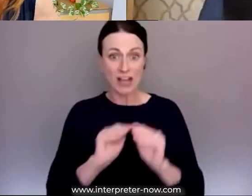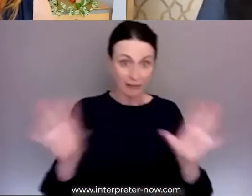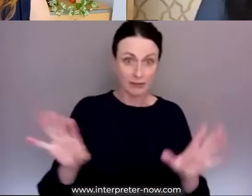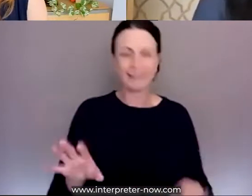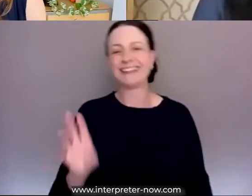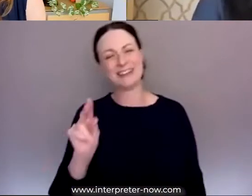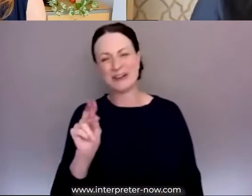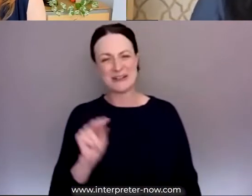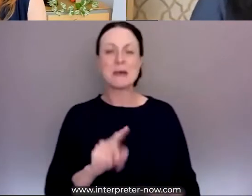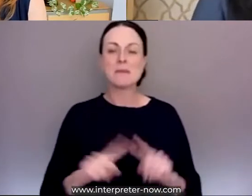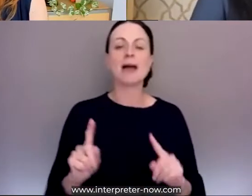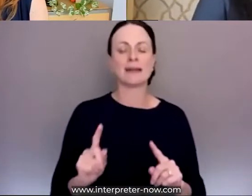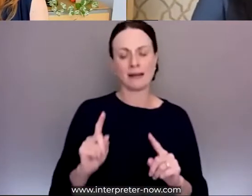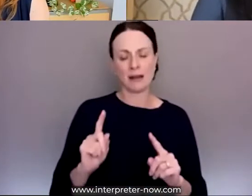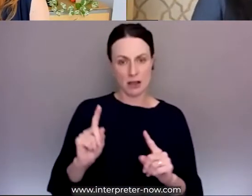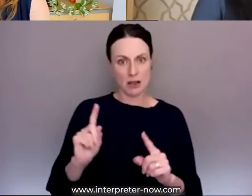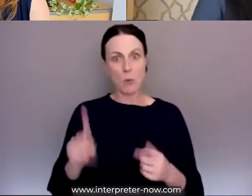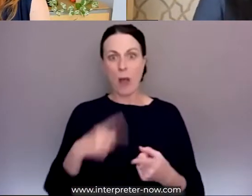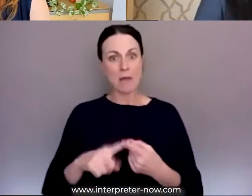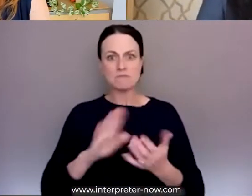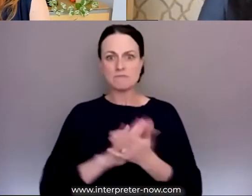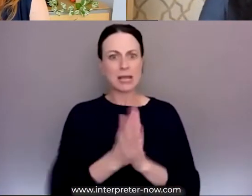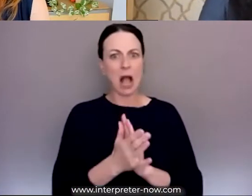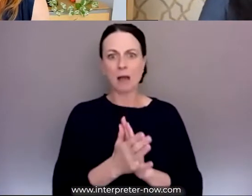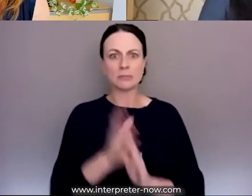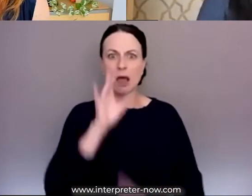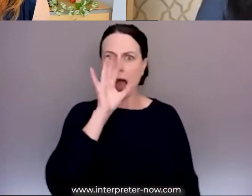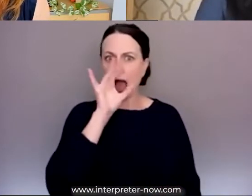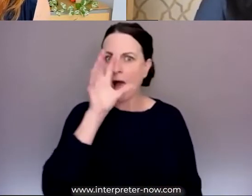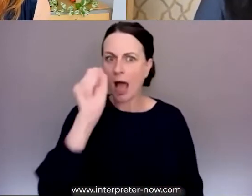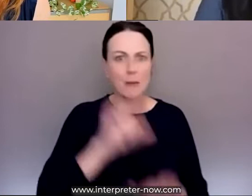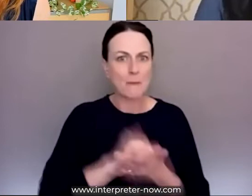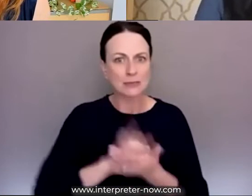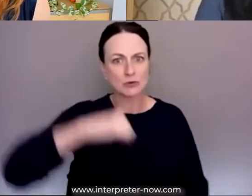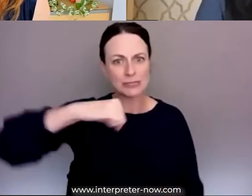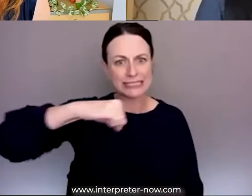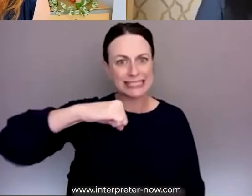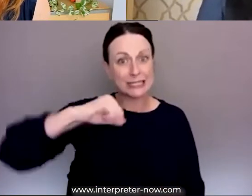But once we make it irresistible, and we make people need and yearn for that, I think we